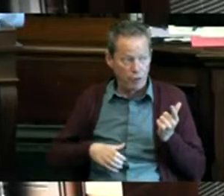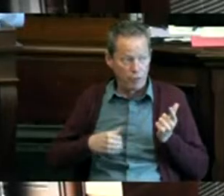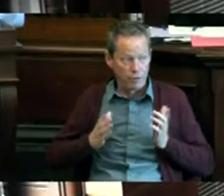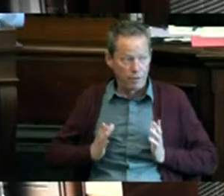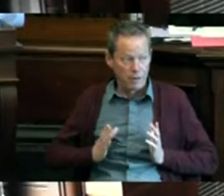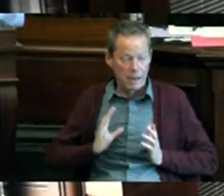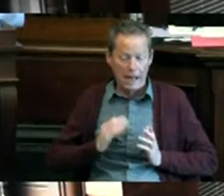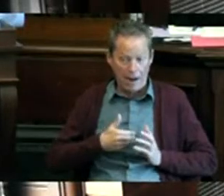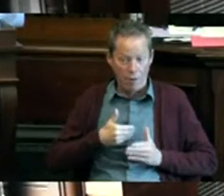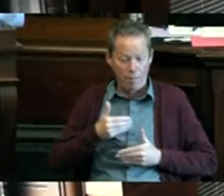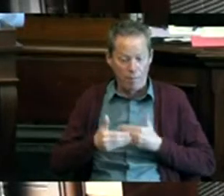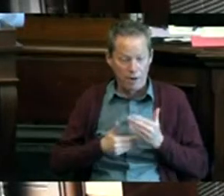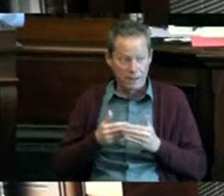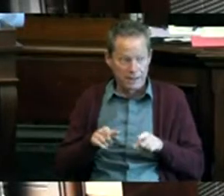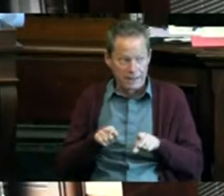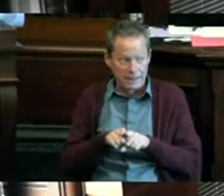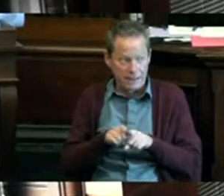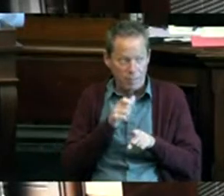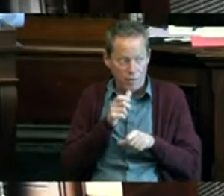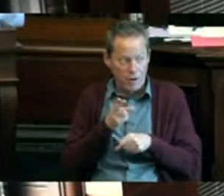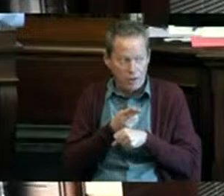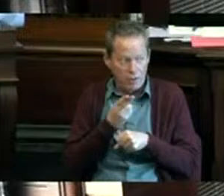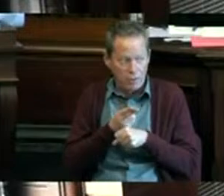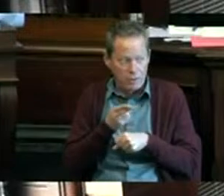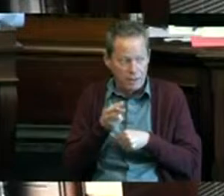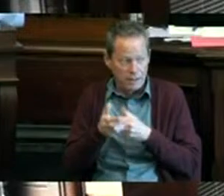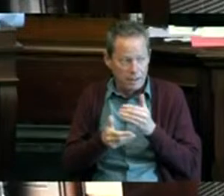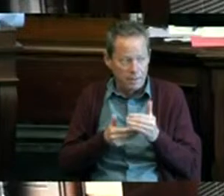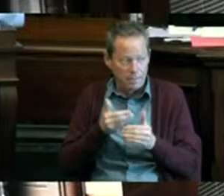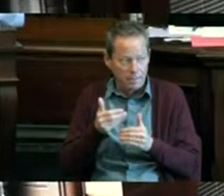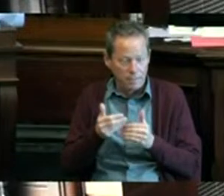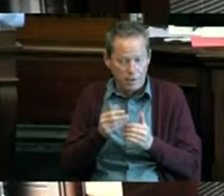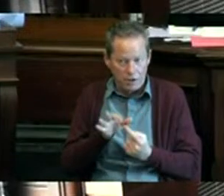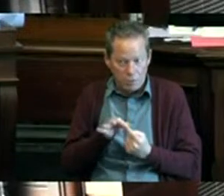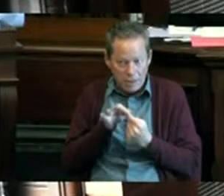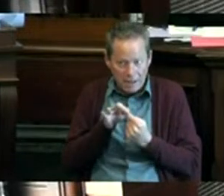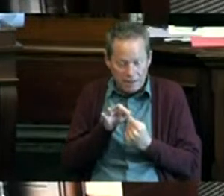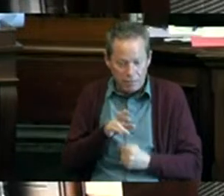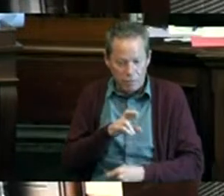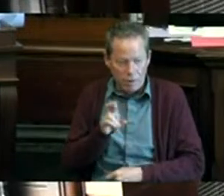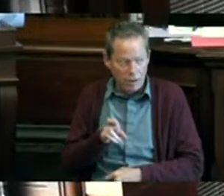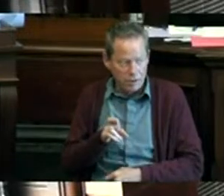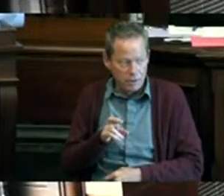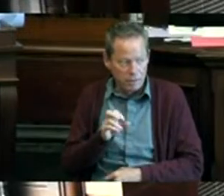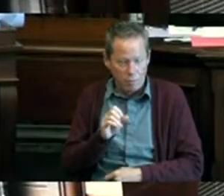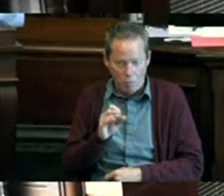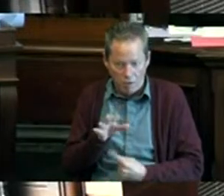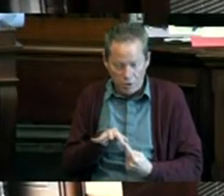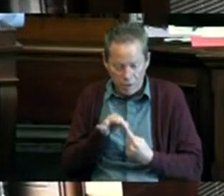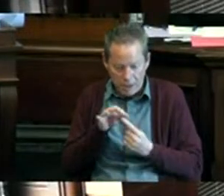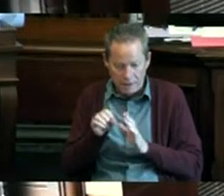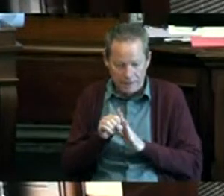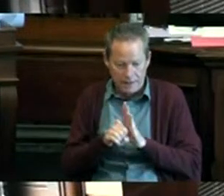process? Our process is the